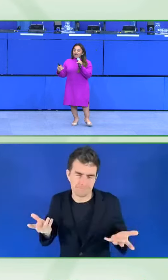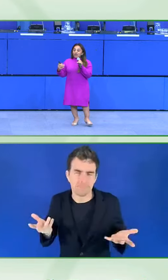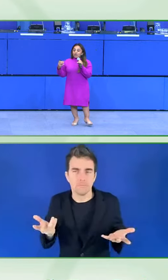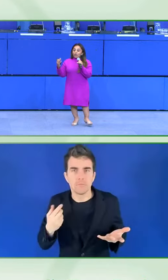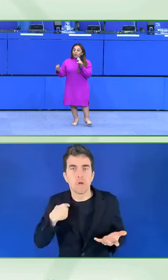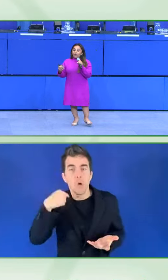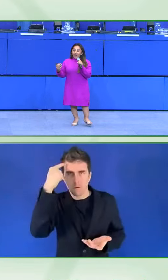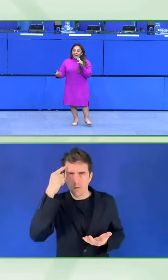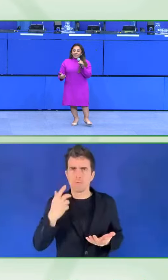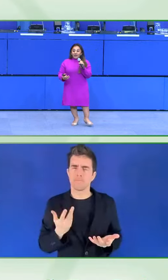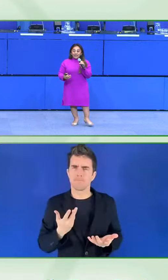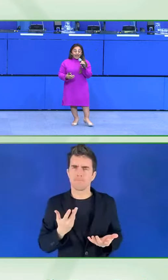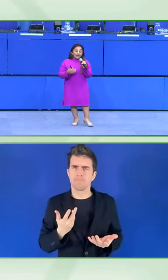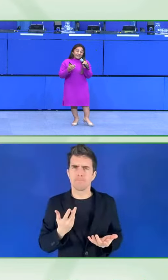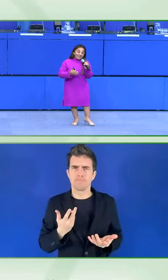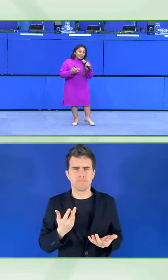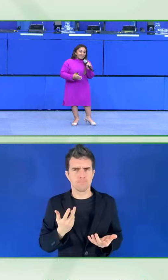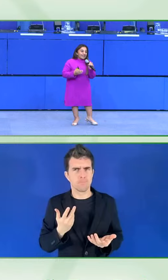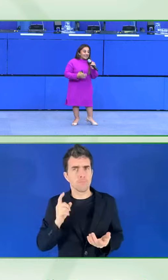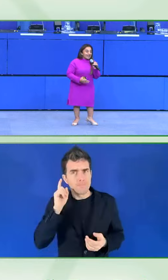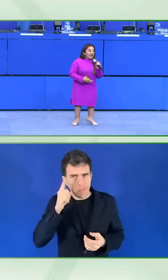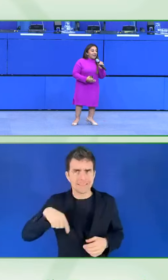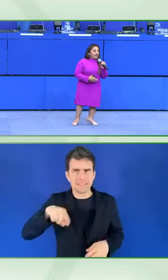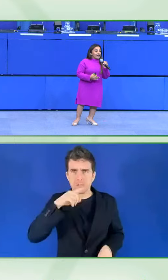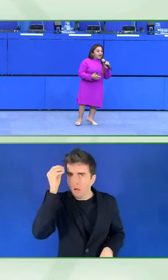biggest brands.